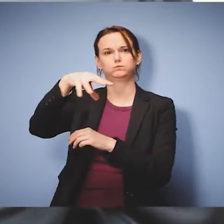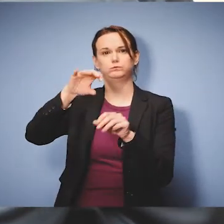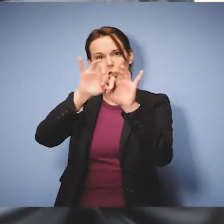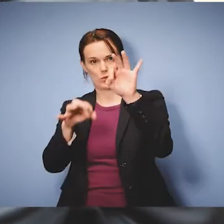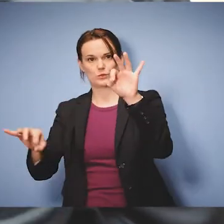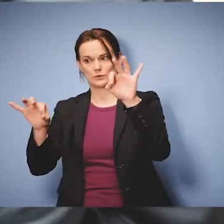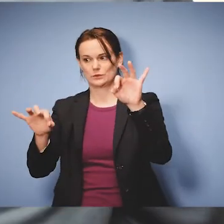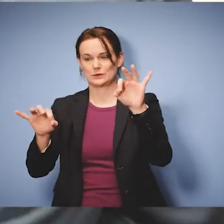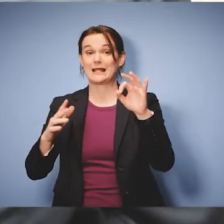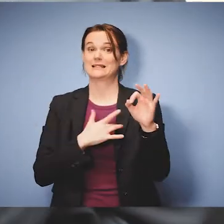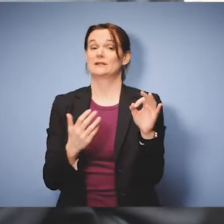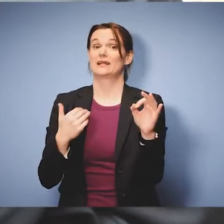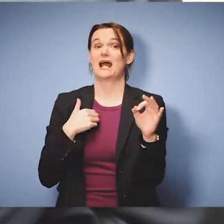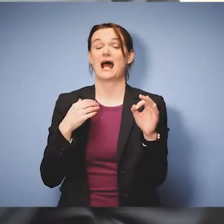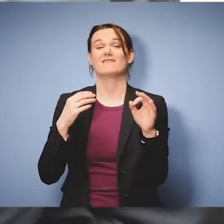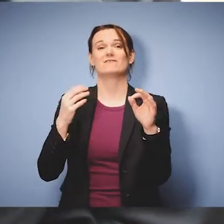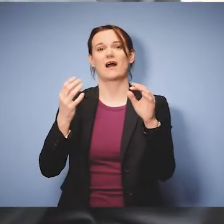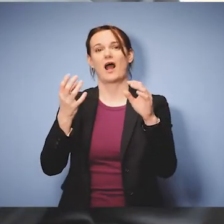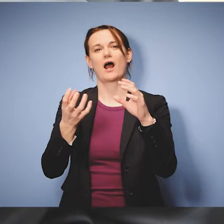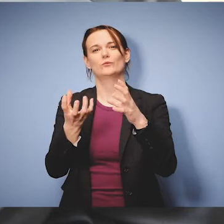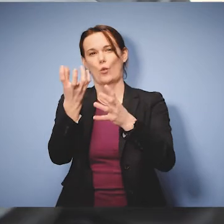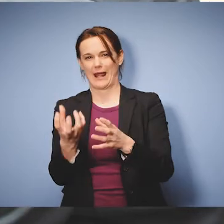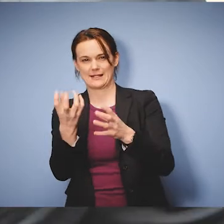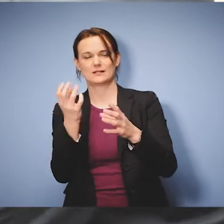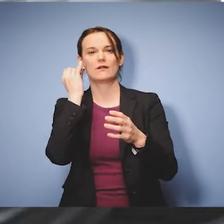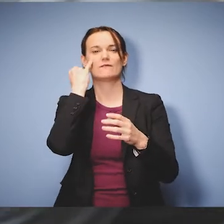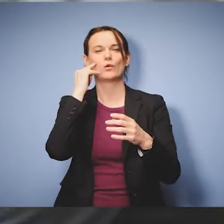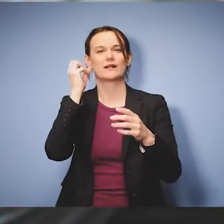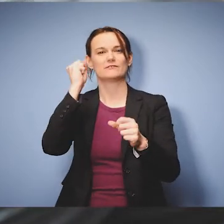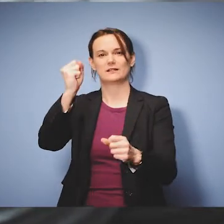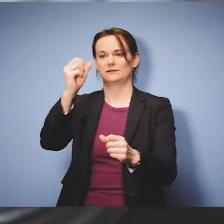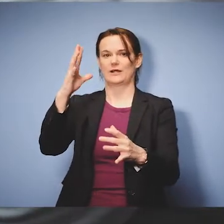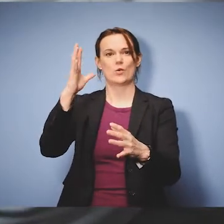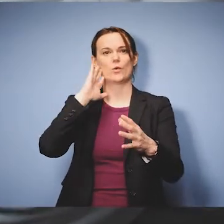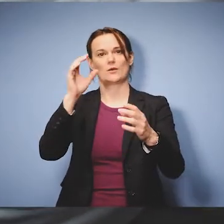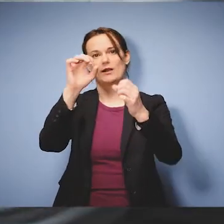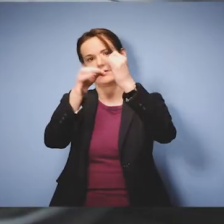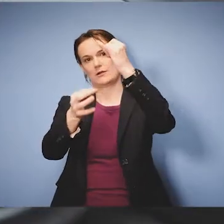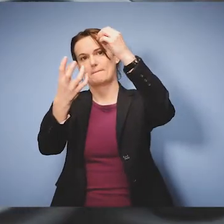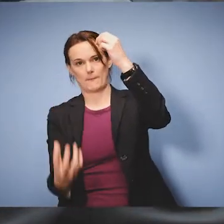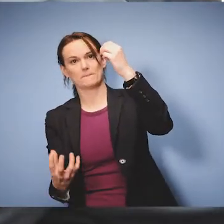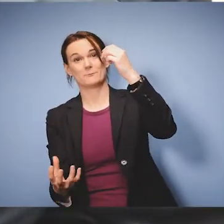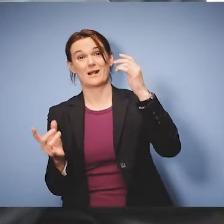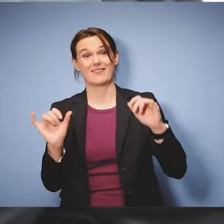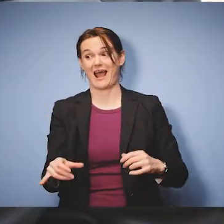in order to pull the spray hose down when you slide it in. So Rhonda, can you pass me the weight and the... [Rhonda] I sure can.